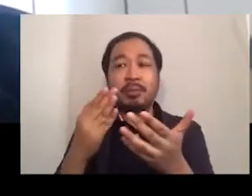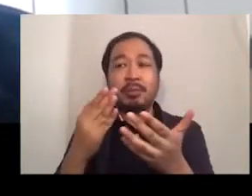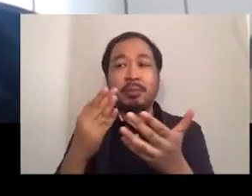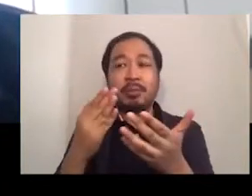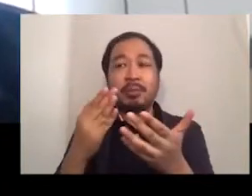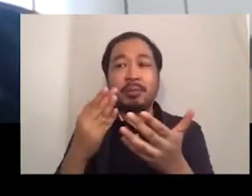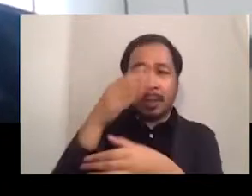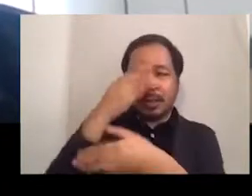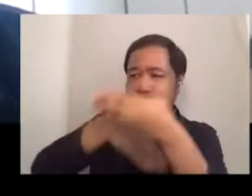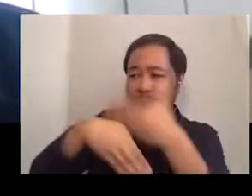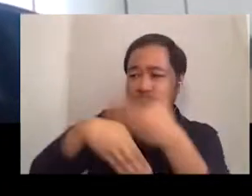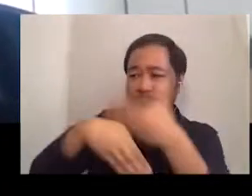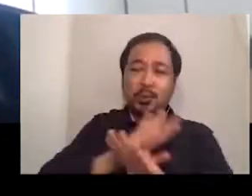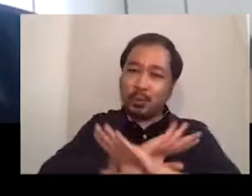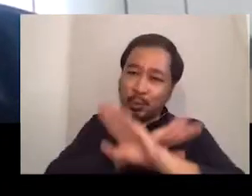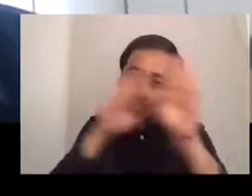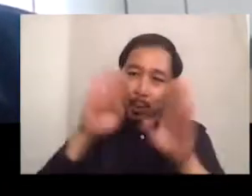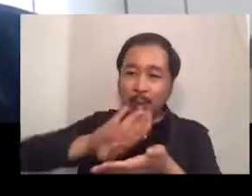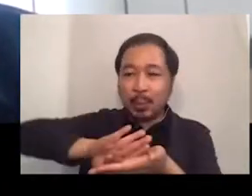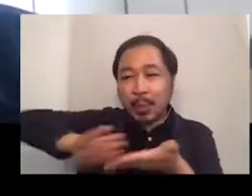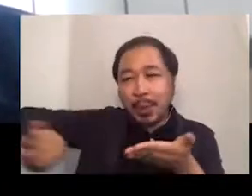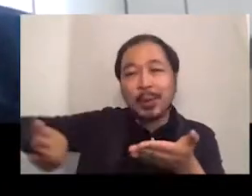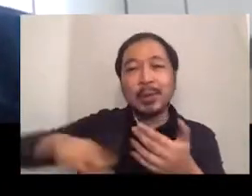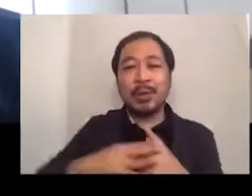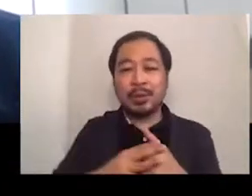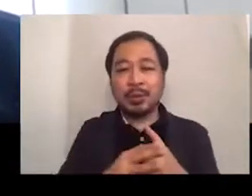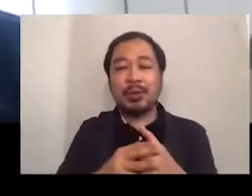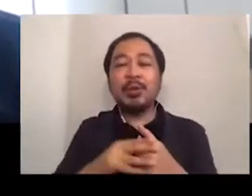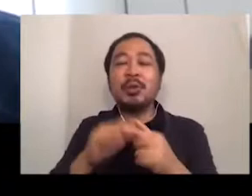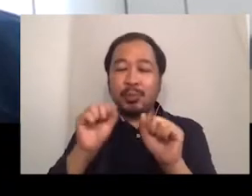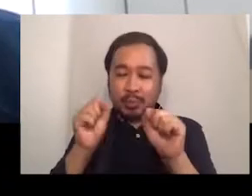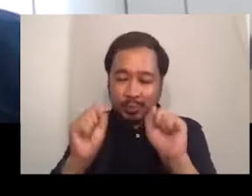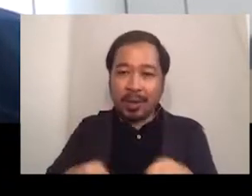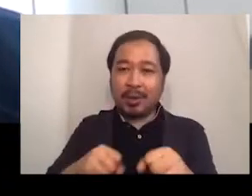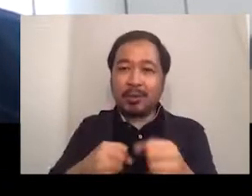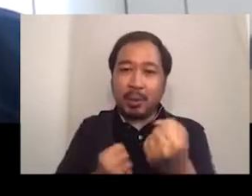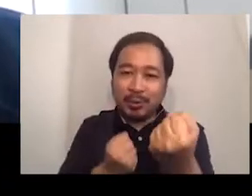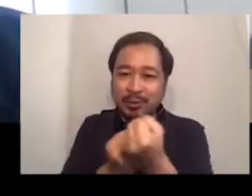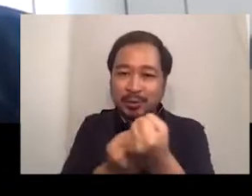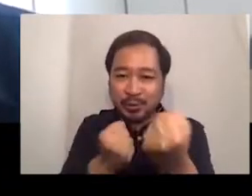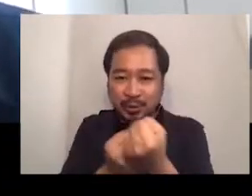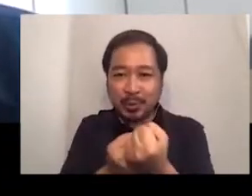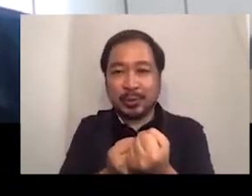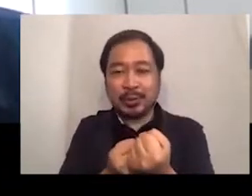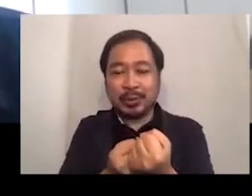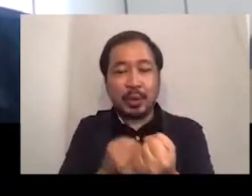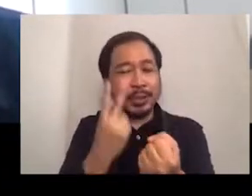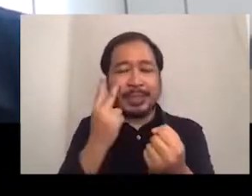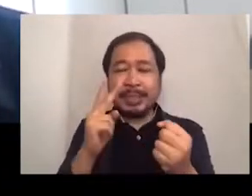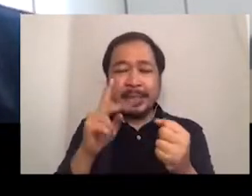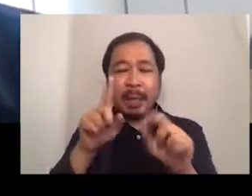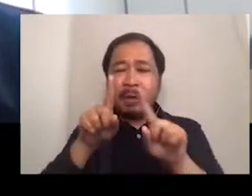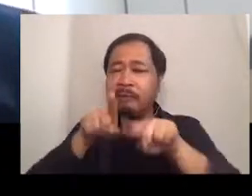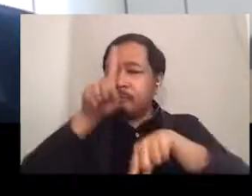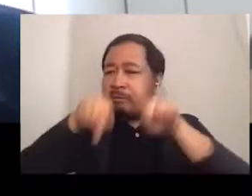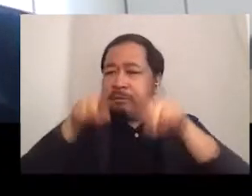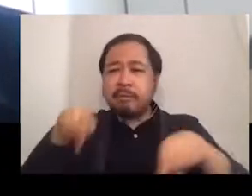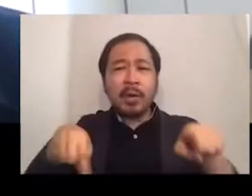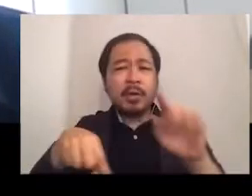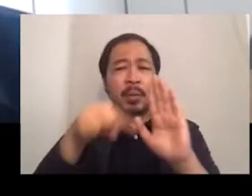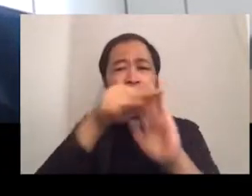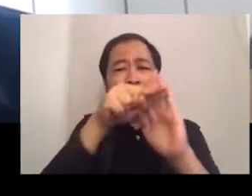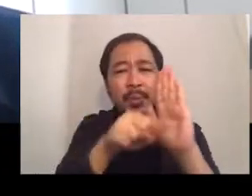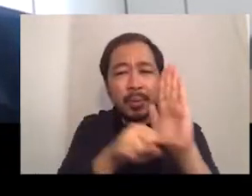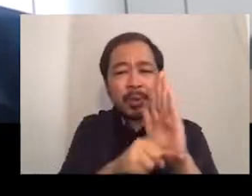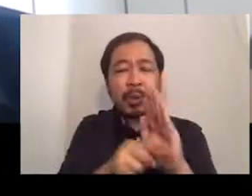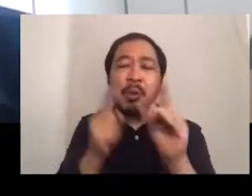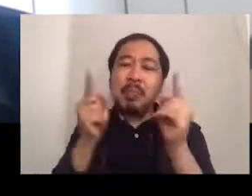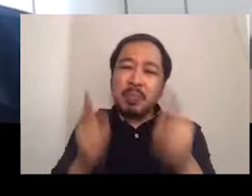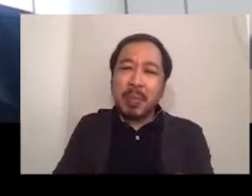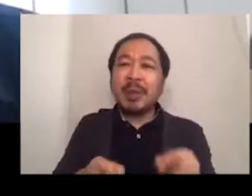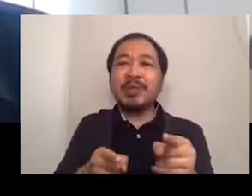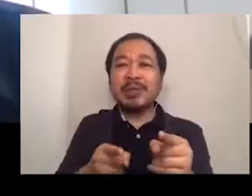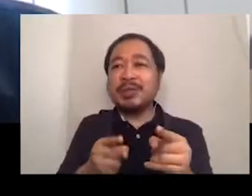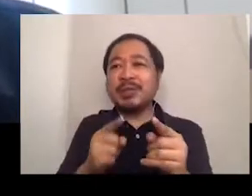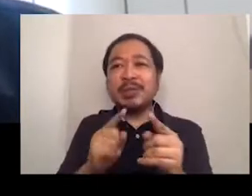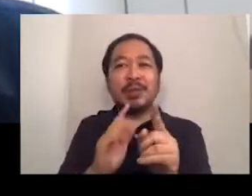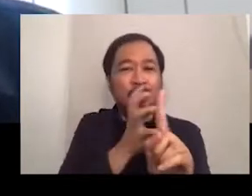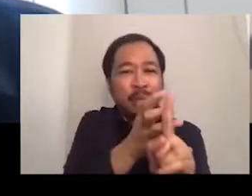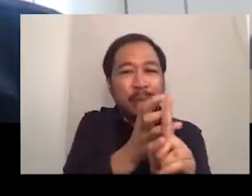So in tandem, targeted measures and reasonable accommodations should also be in place to facilitate the more vulnerable persons with disabilities